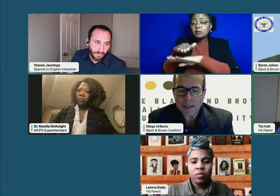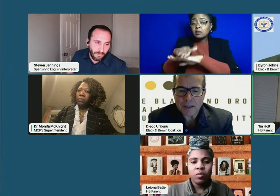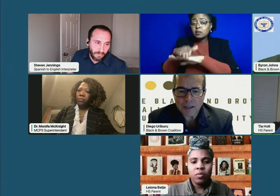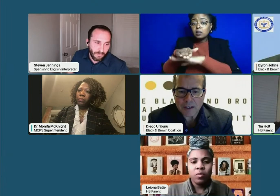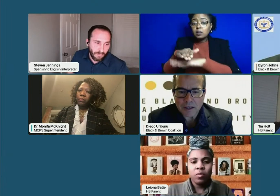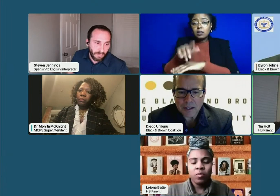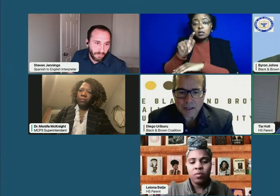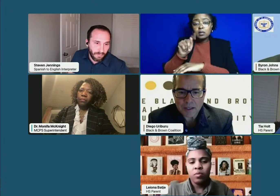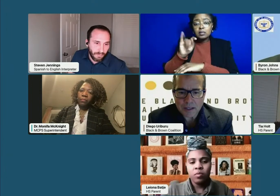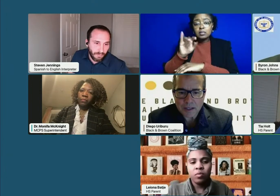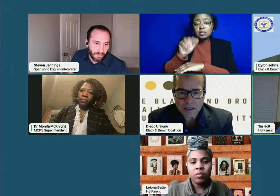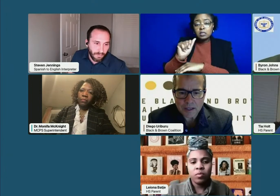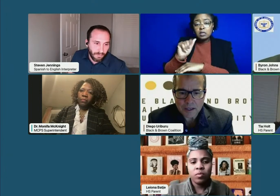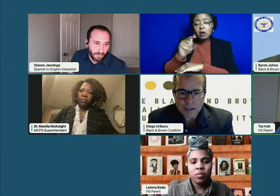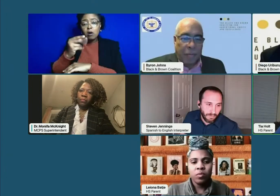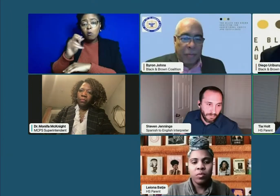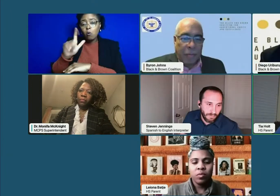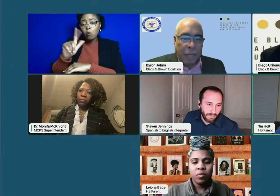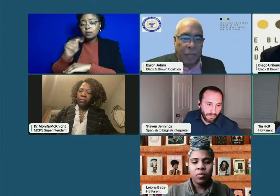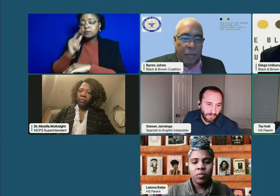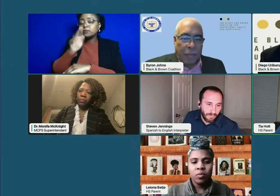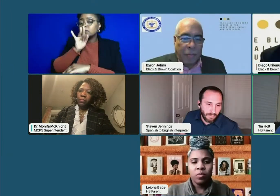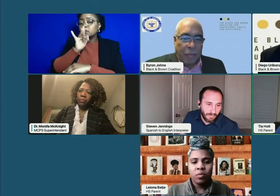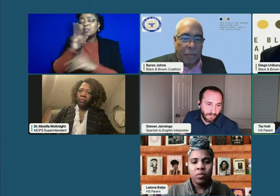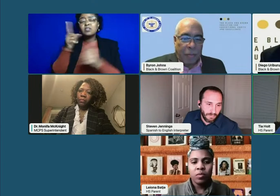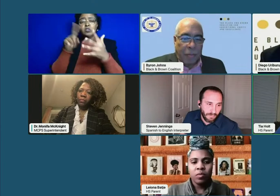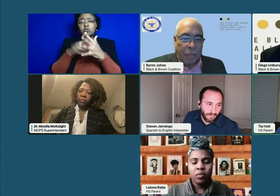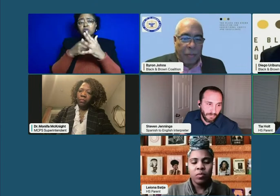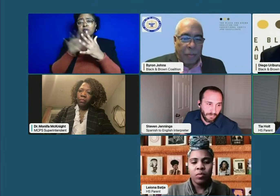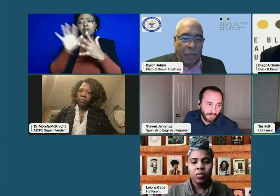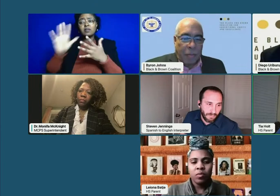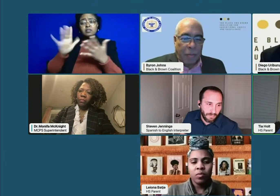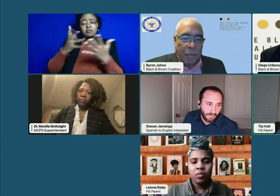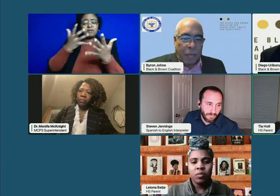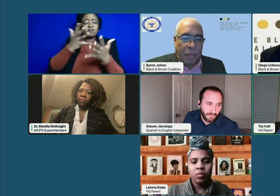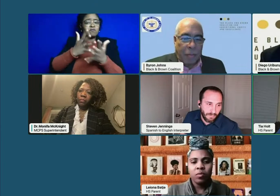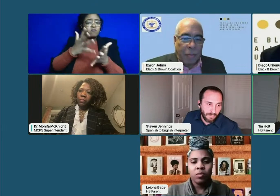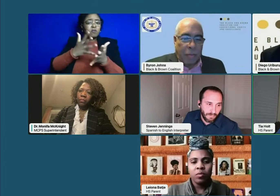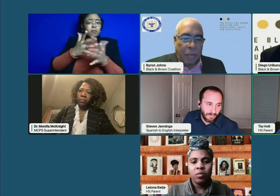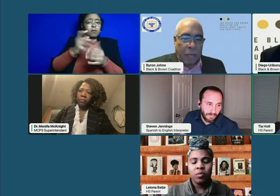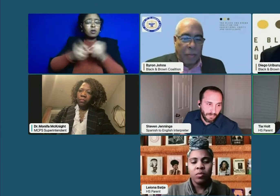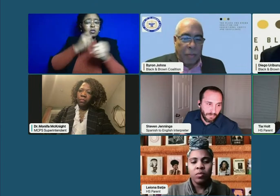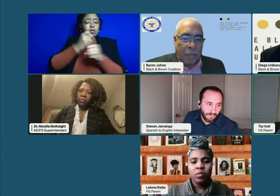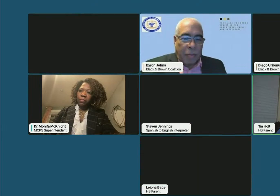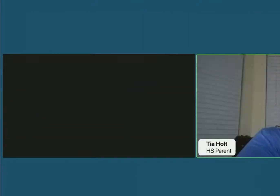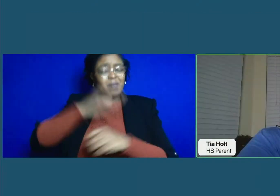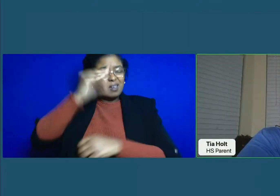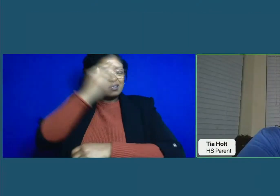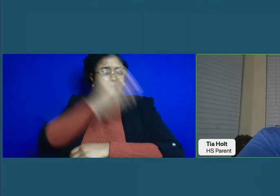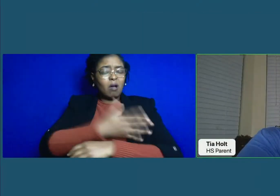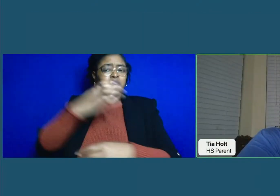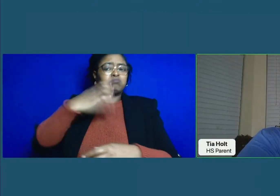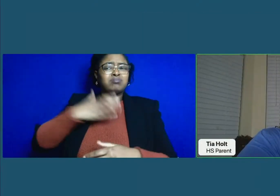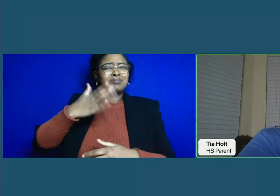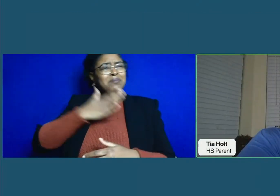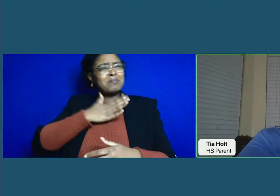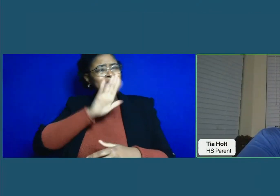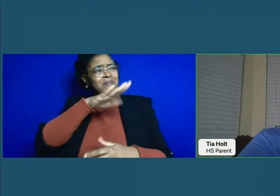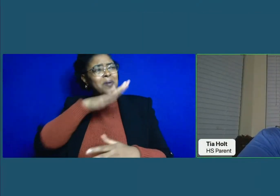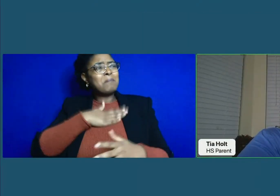evening. From the very beginning